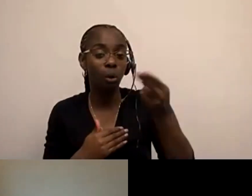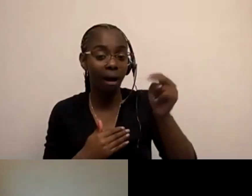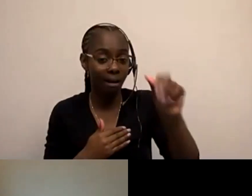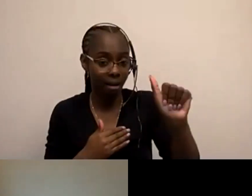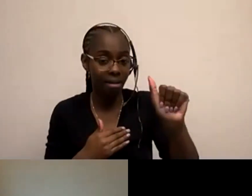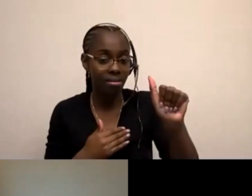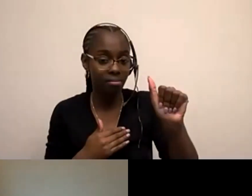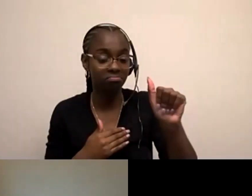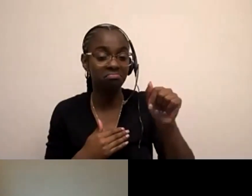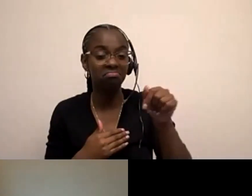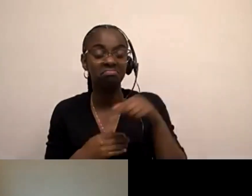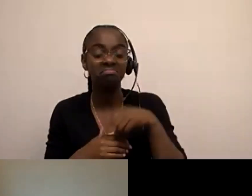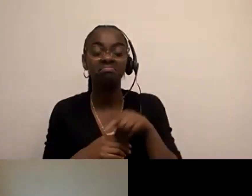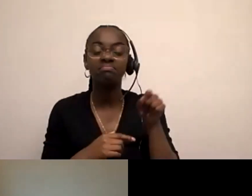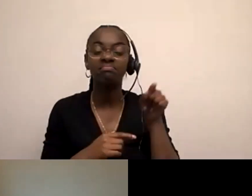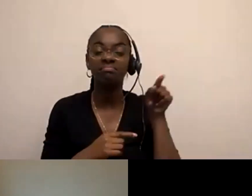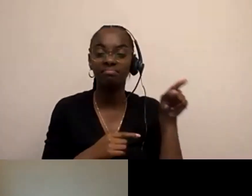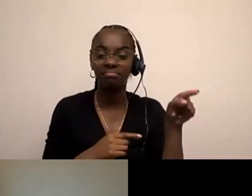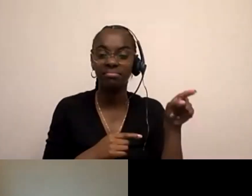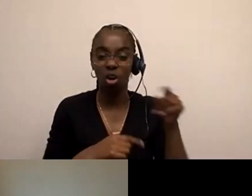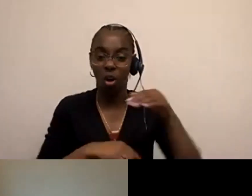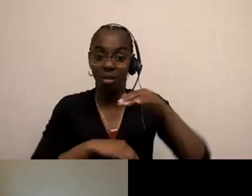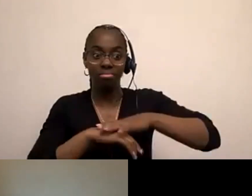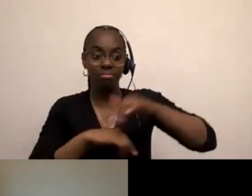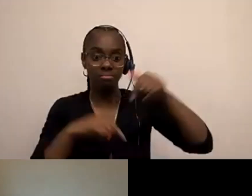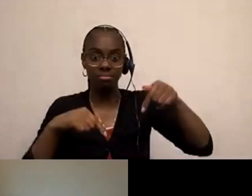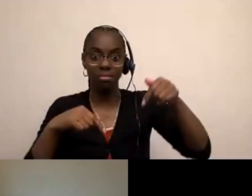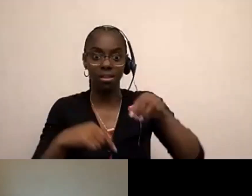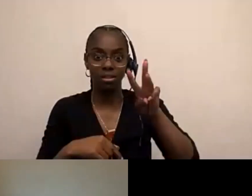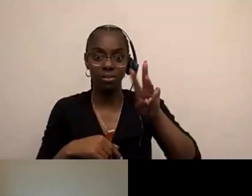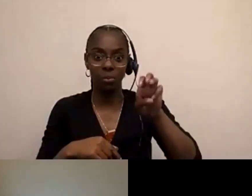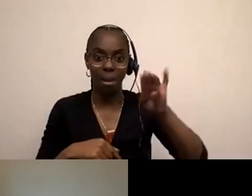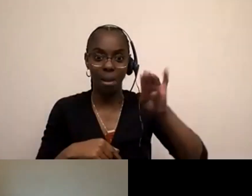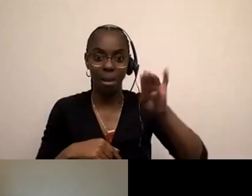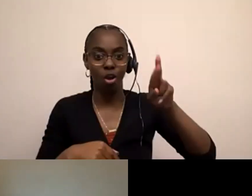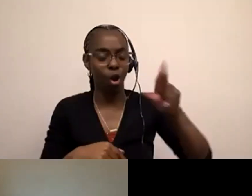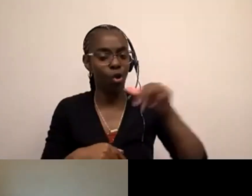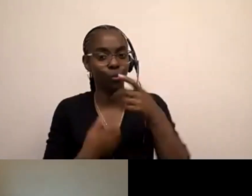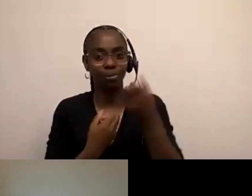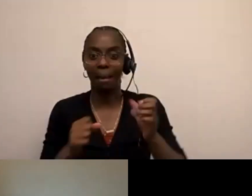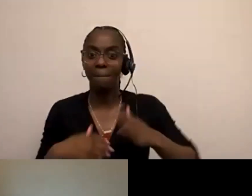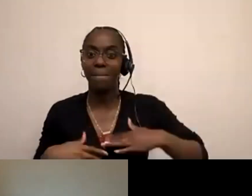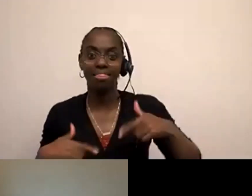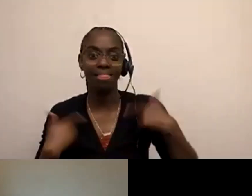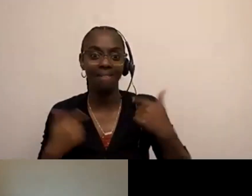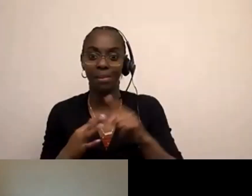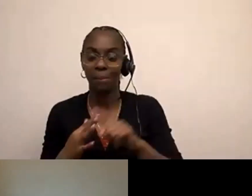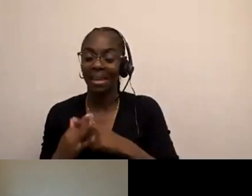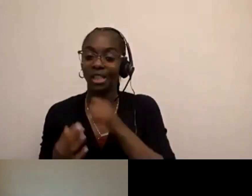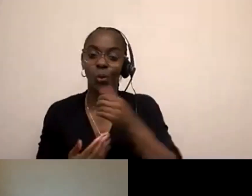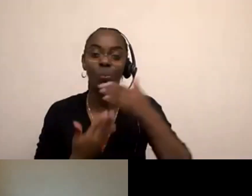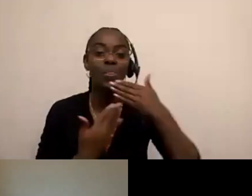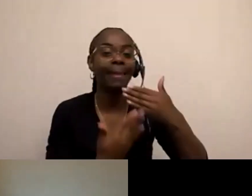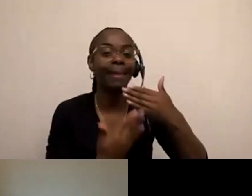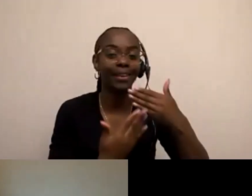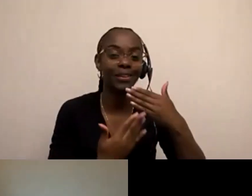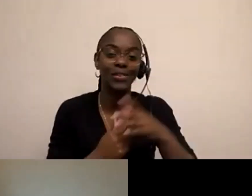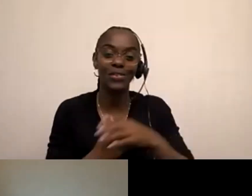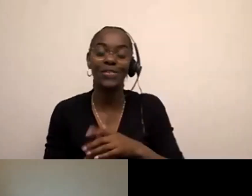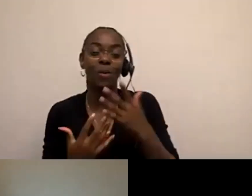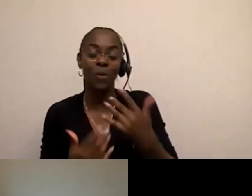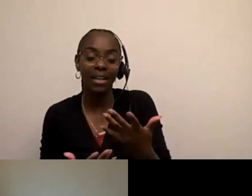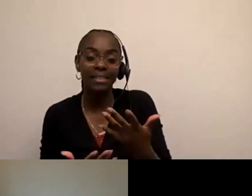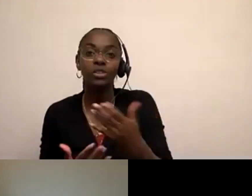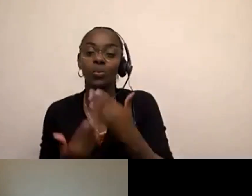ON THIS WEBINAR AND AND SAVED MY LIFE AT THE BEGINNING SO THANK YOU AND I WANTED TO THANK AGAIN THE